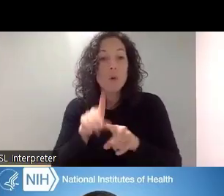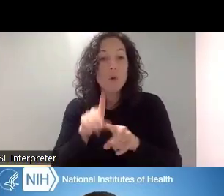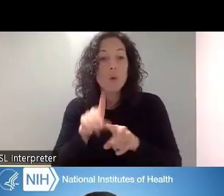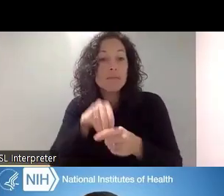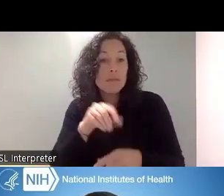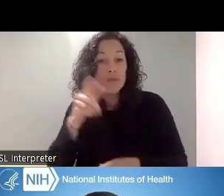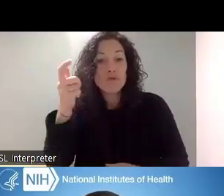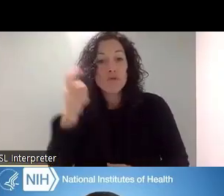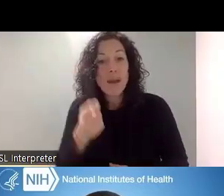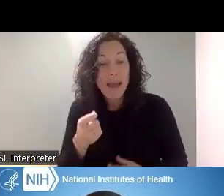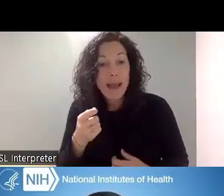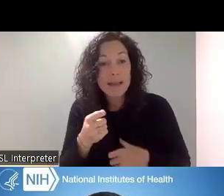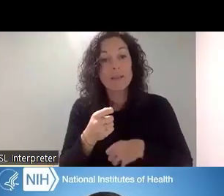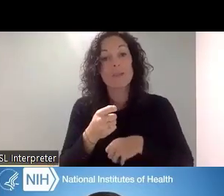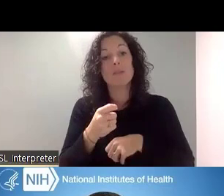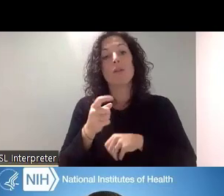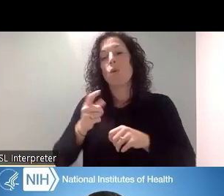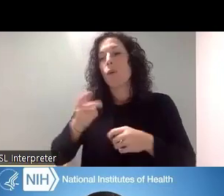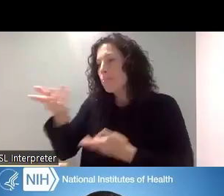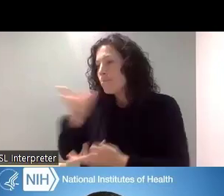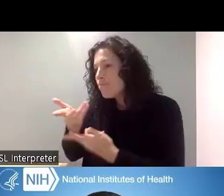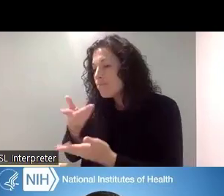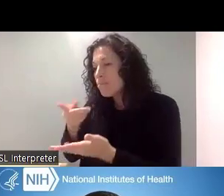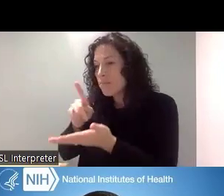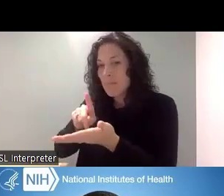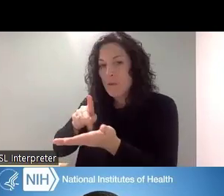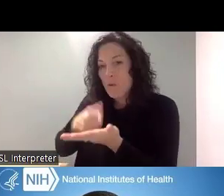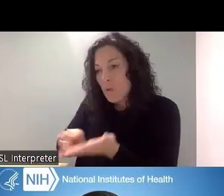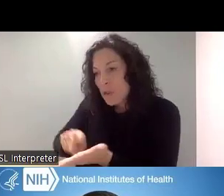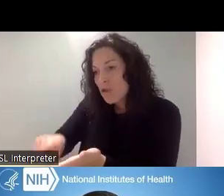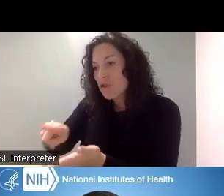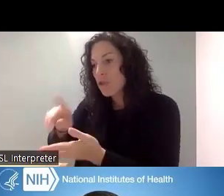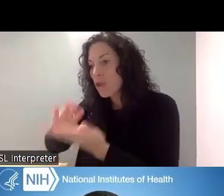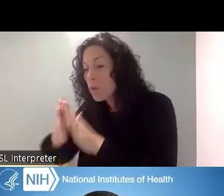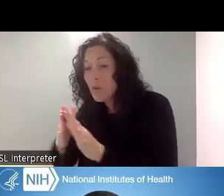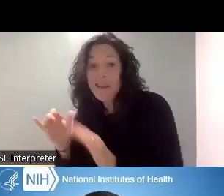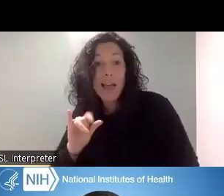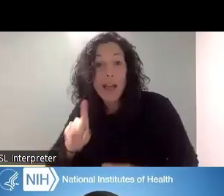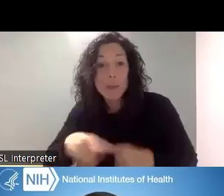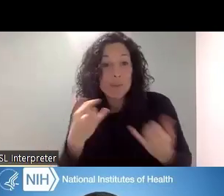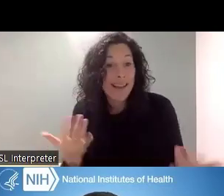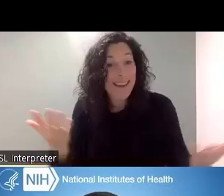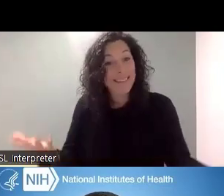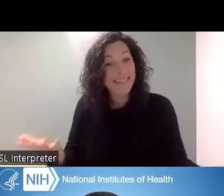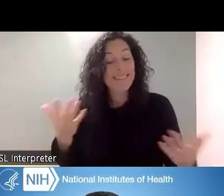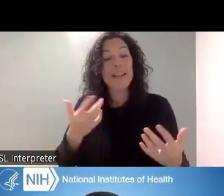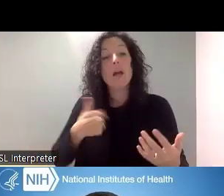We interact with the research community, just like I'm doing today, and we advise investors.